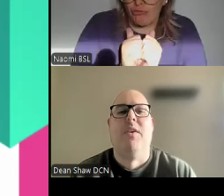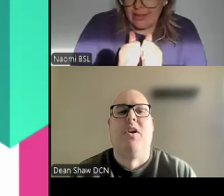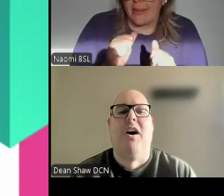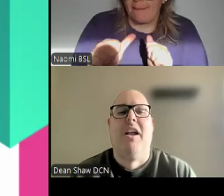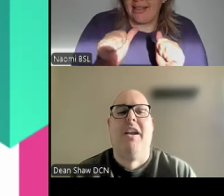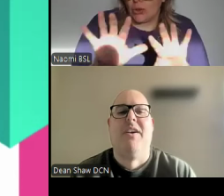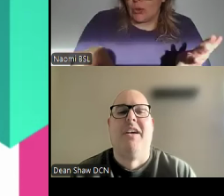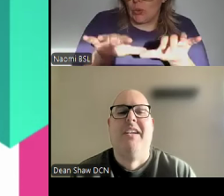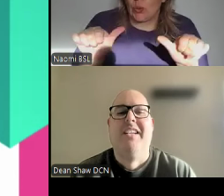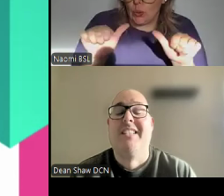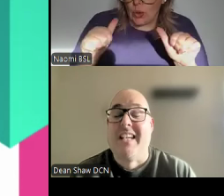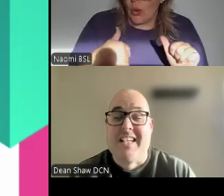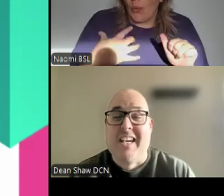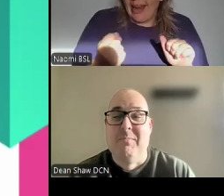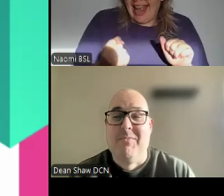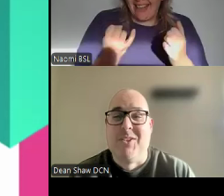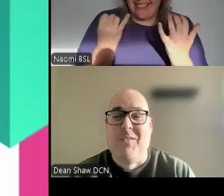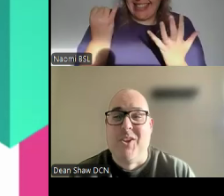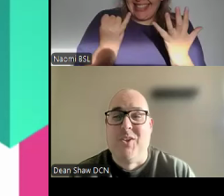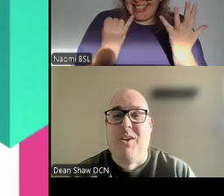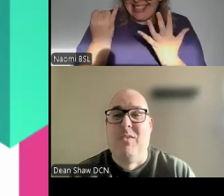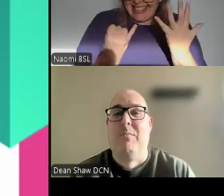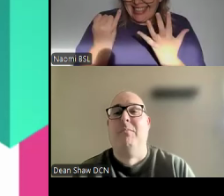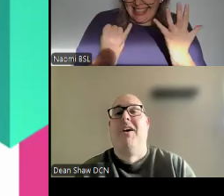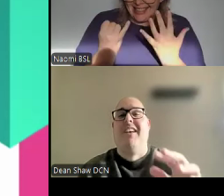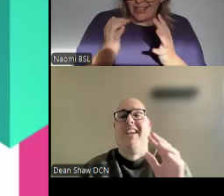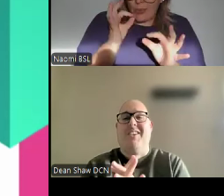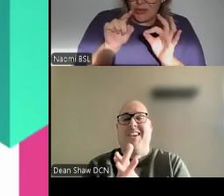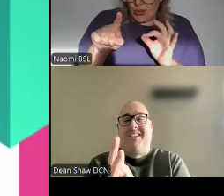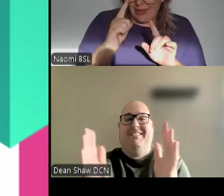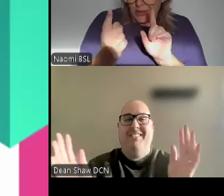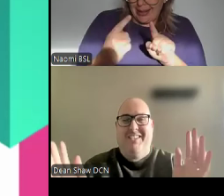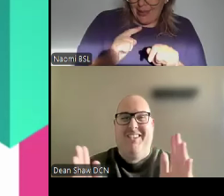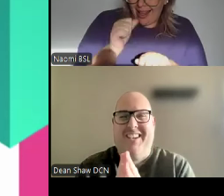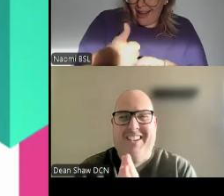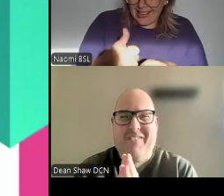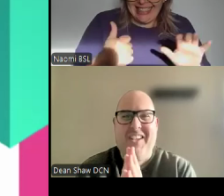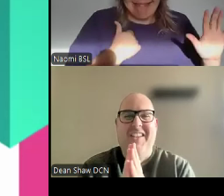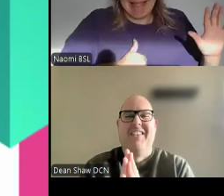We've got another 16 for you to follow up on, but I'll let you-- Sorry about that, everybody.